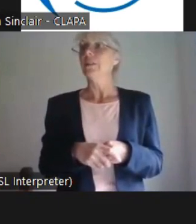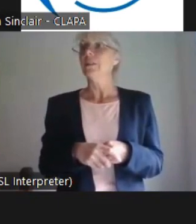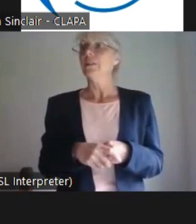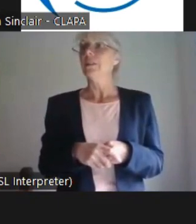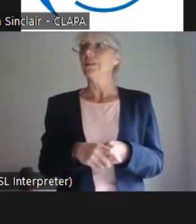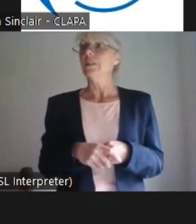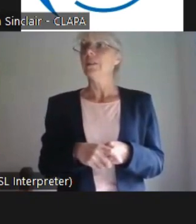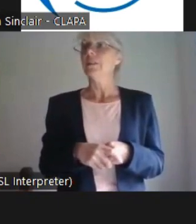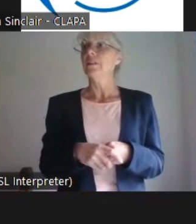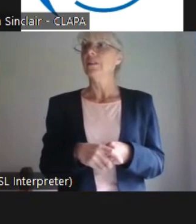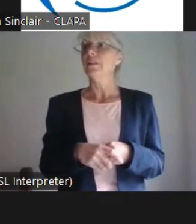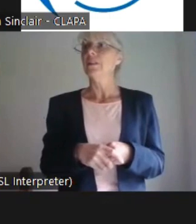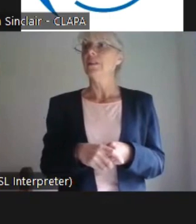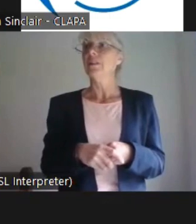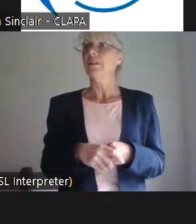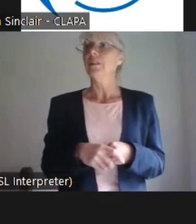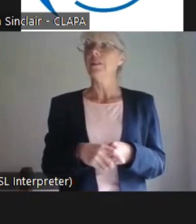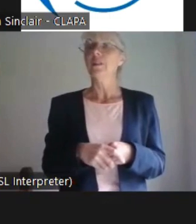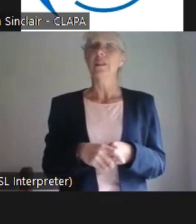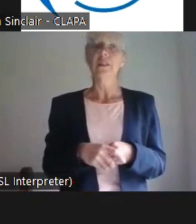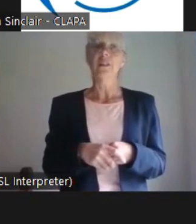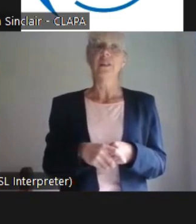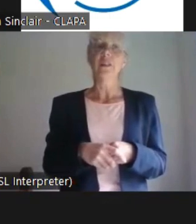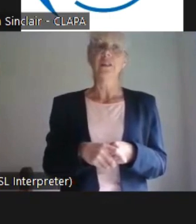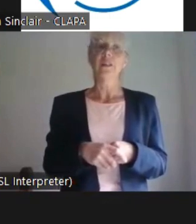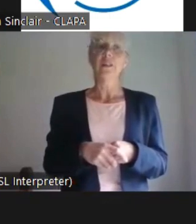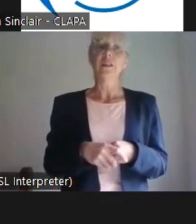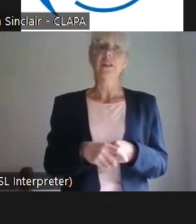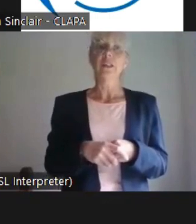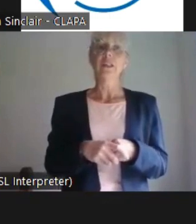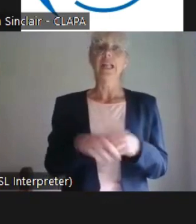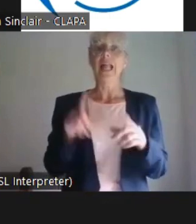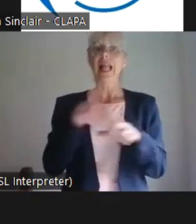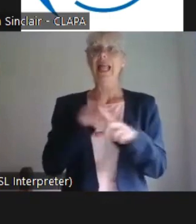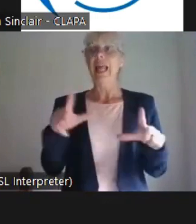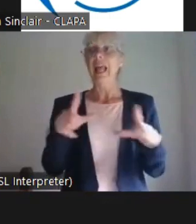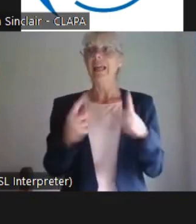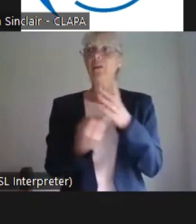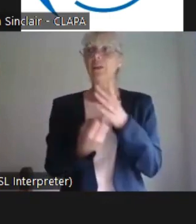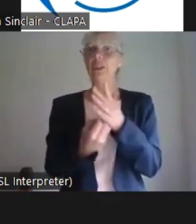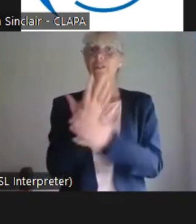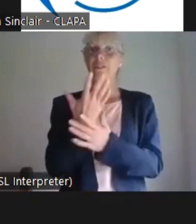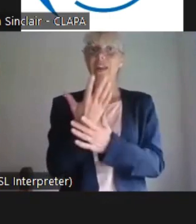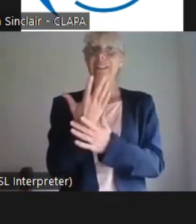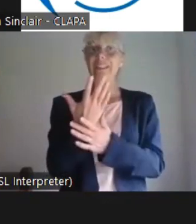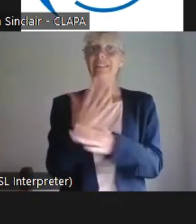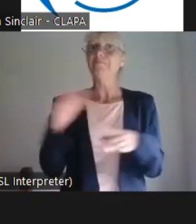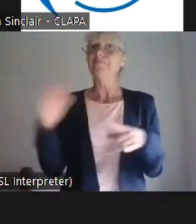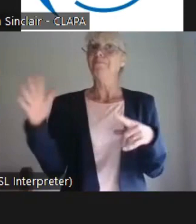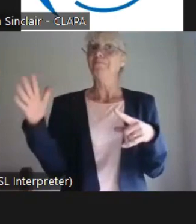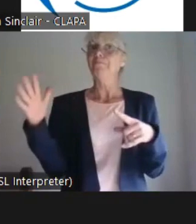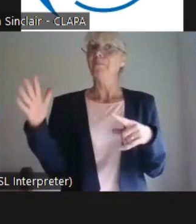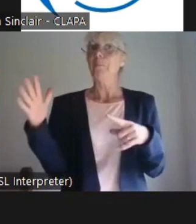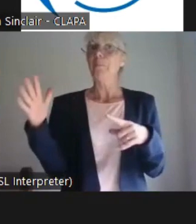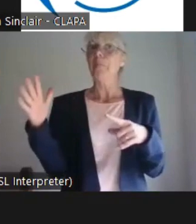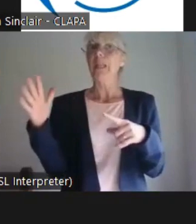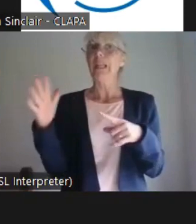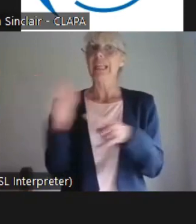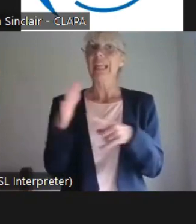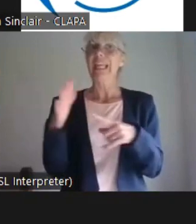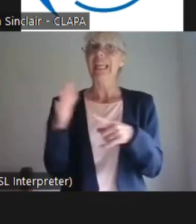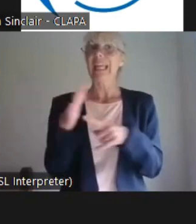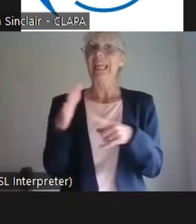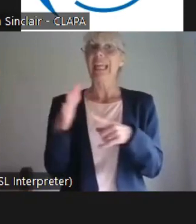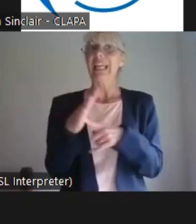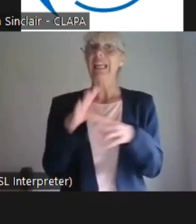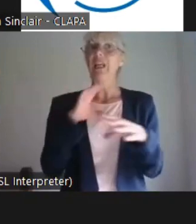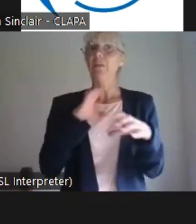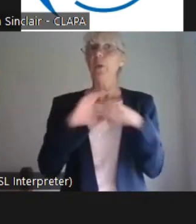so language development um is a really key perspective communication so as I said in the last